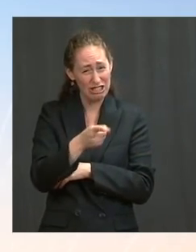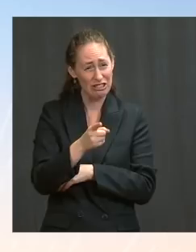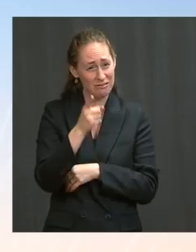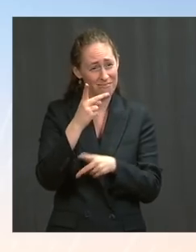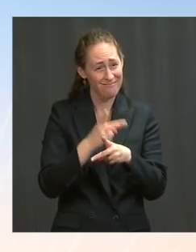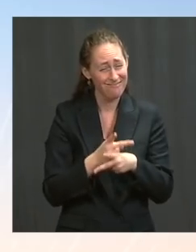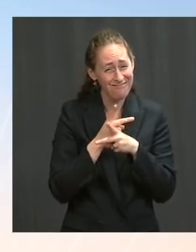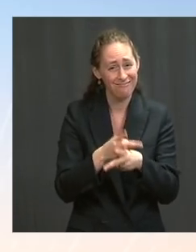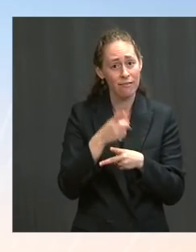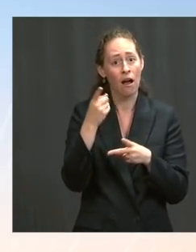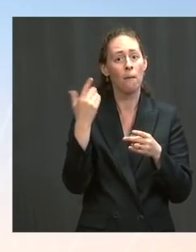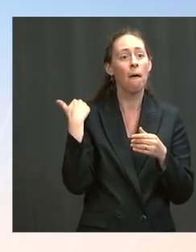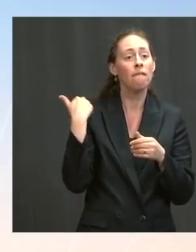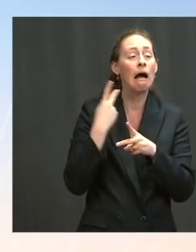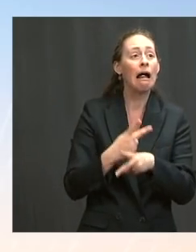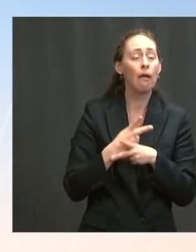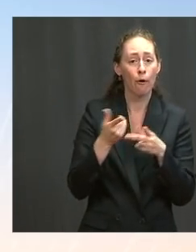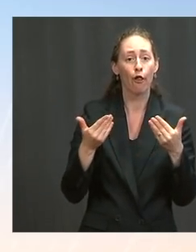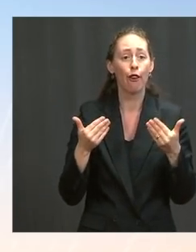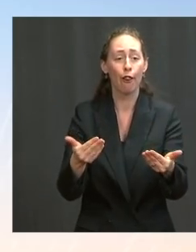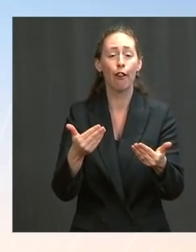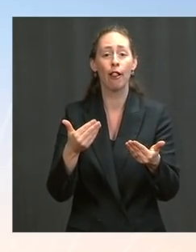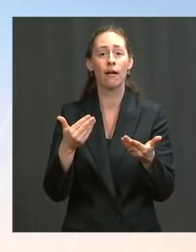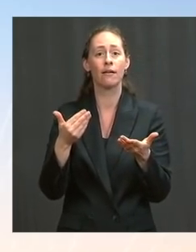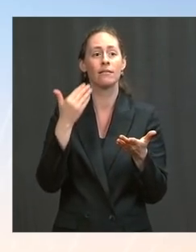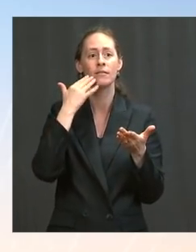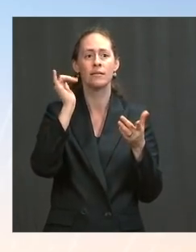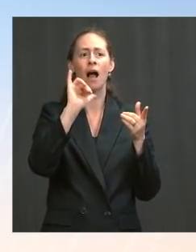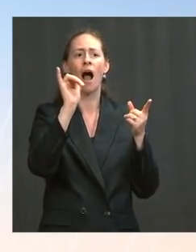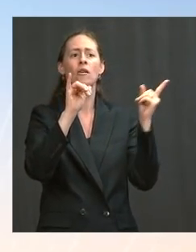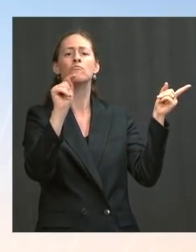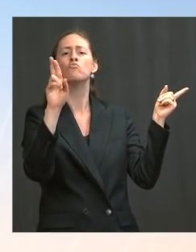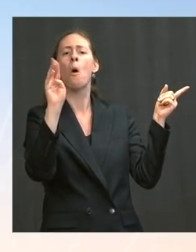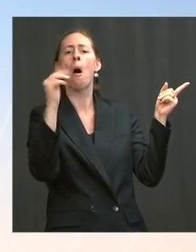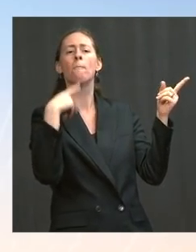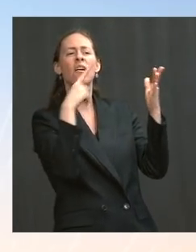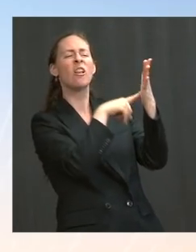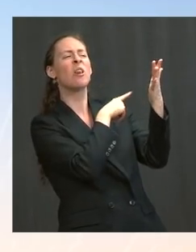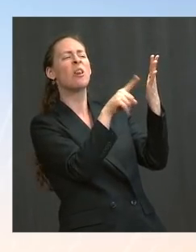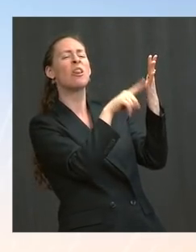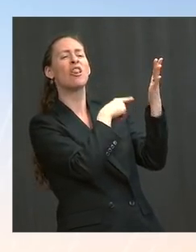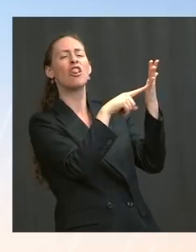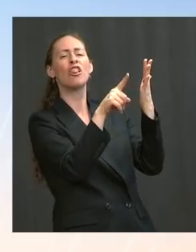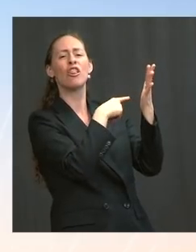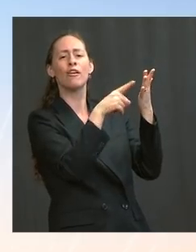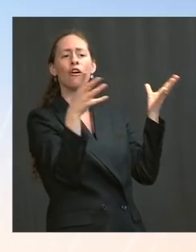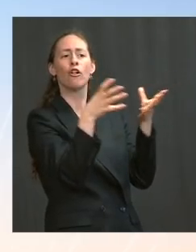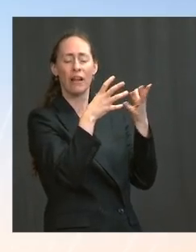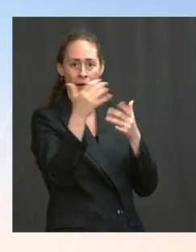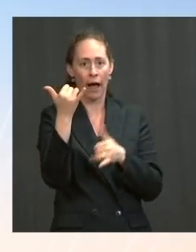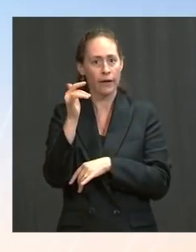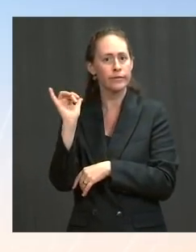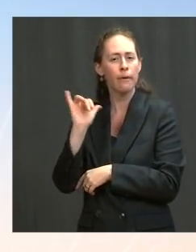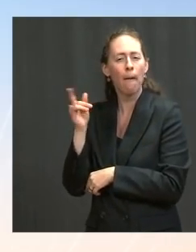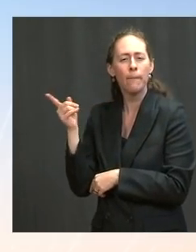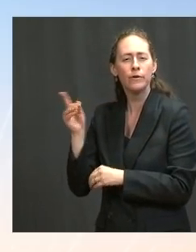was criticized by the Trump administration -- Ms. Psaki: Well -- The Press: -- creating large gatherings that are risky? Ms. Psaki: Let me -- let me first say that we have been --